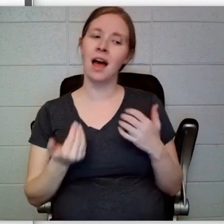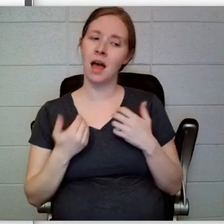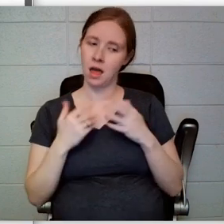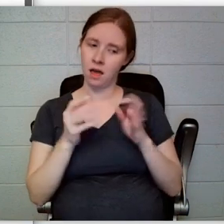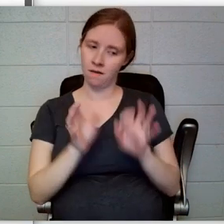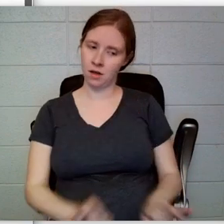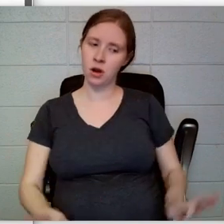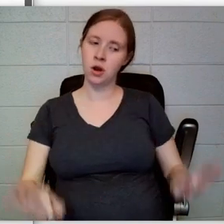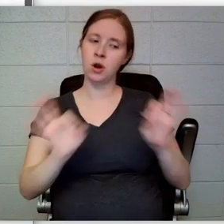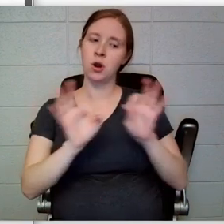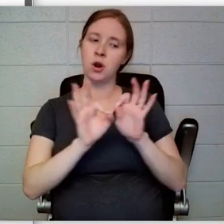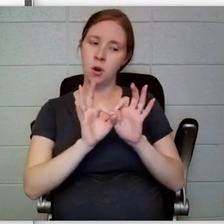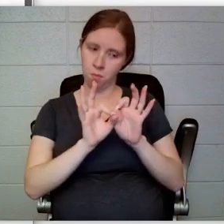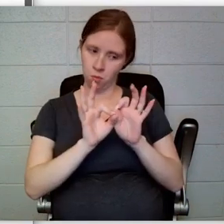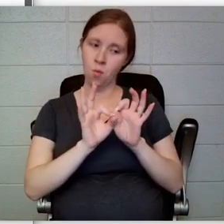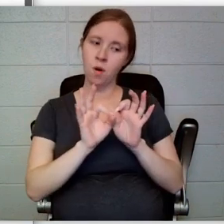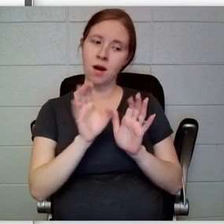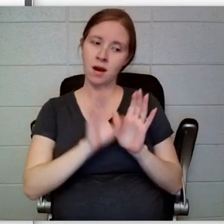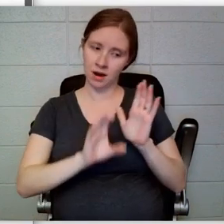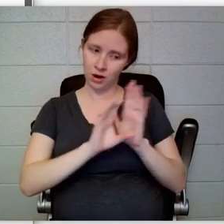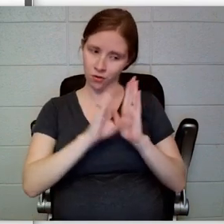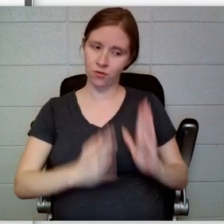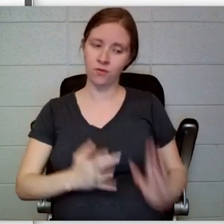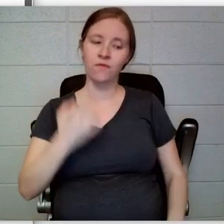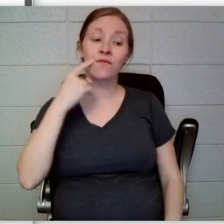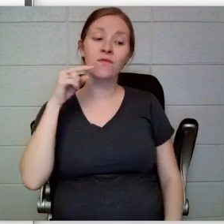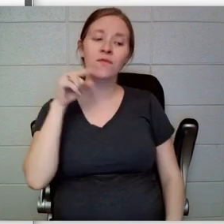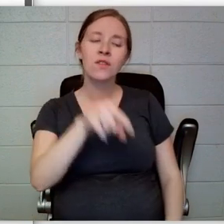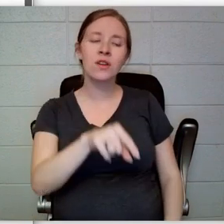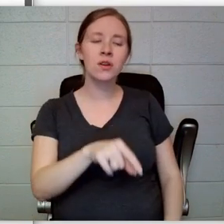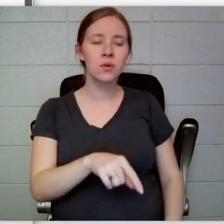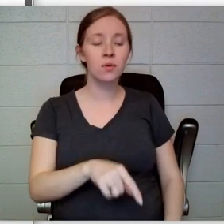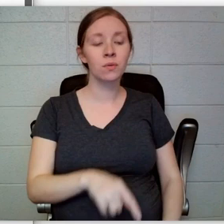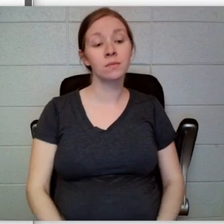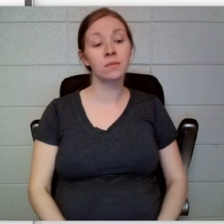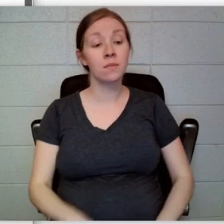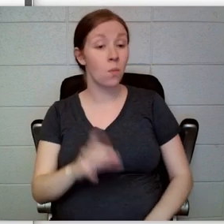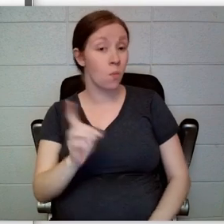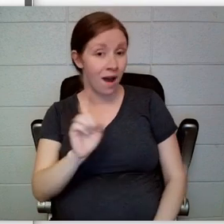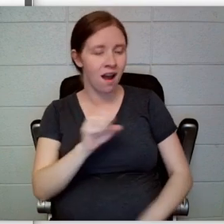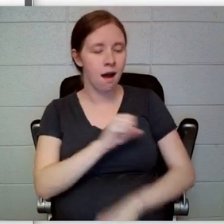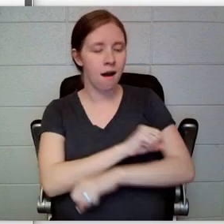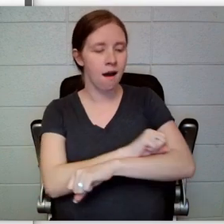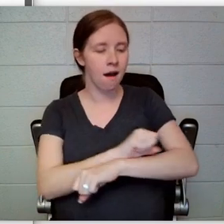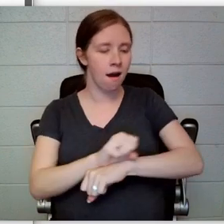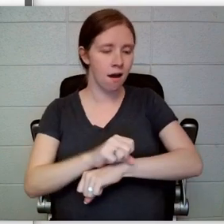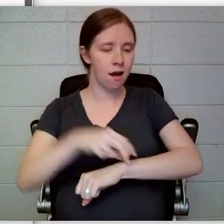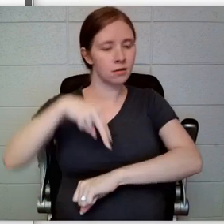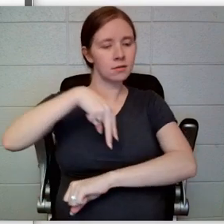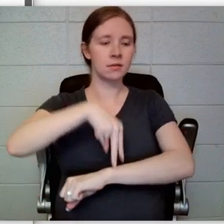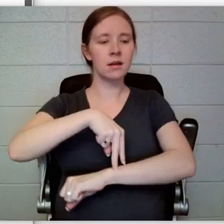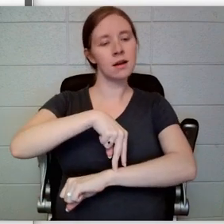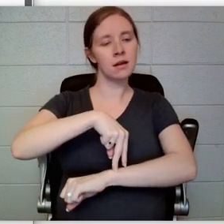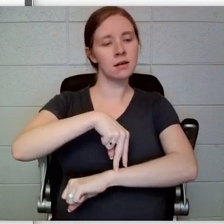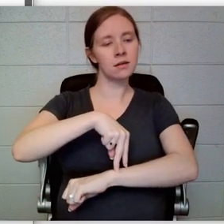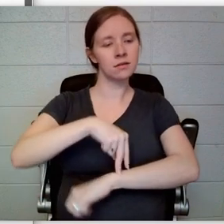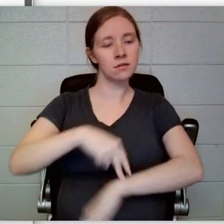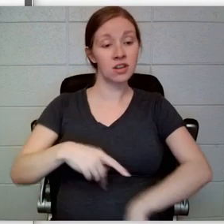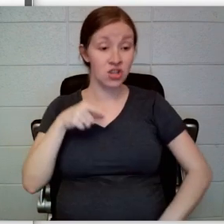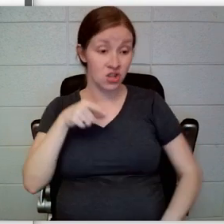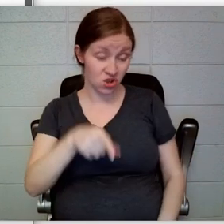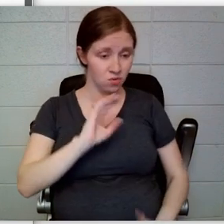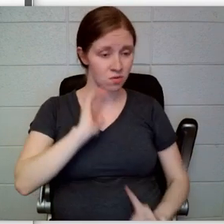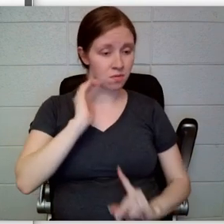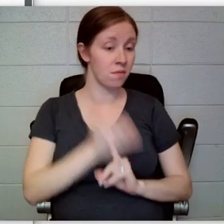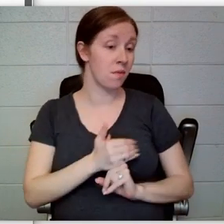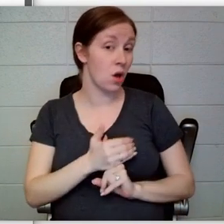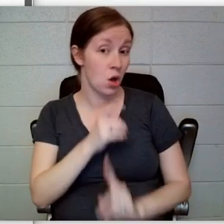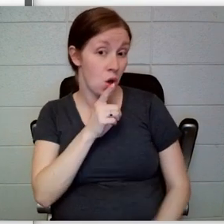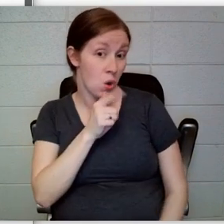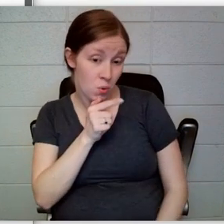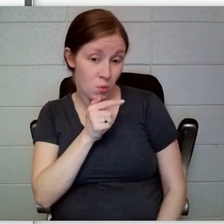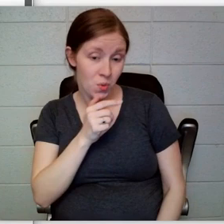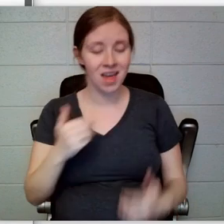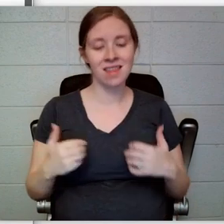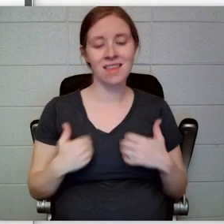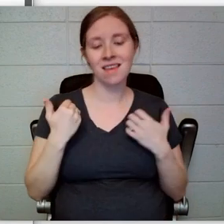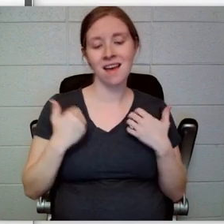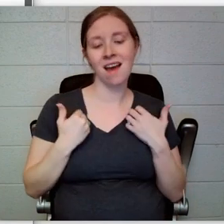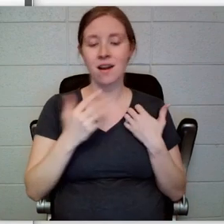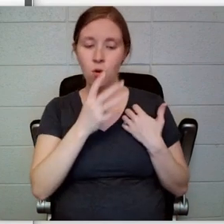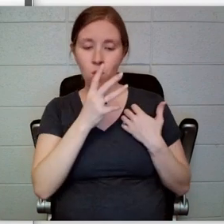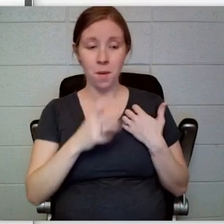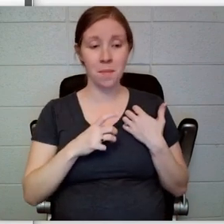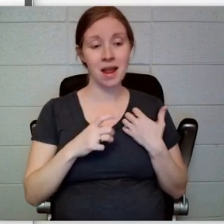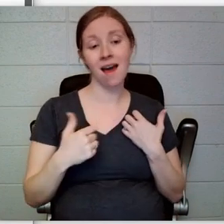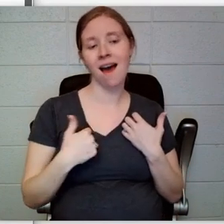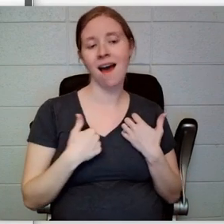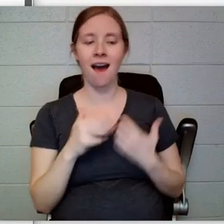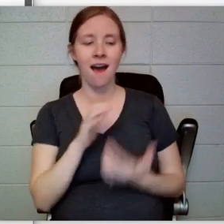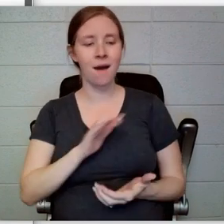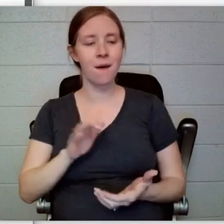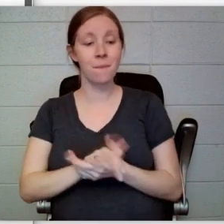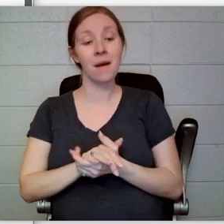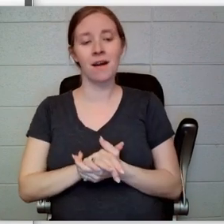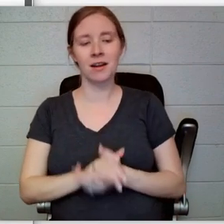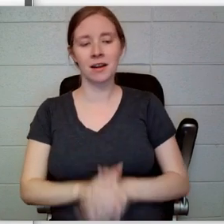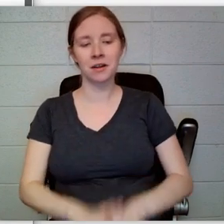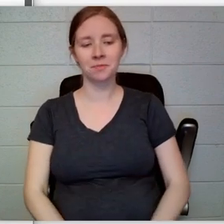role for you onstage,” he said. “You are going to play the young woman I marry.”